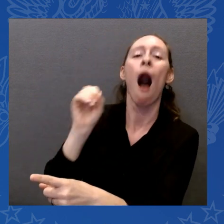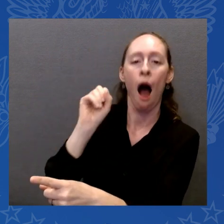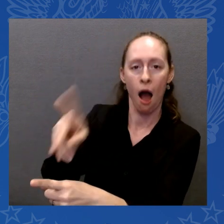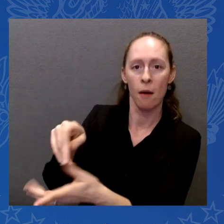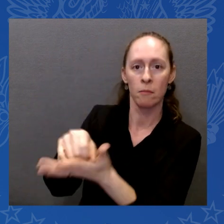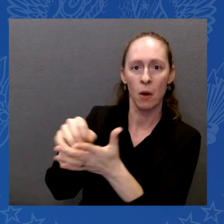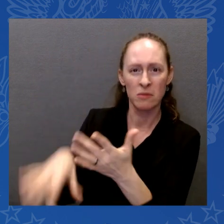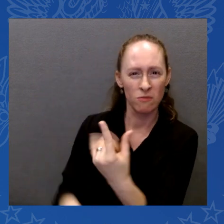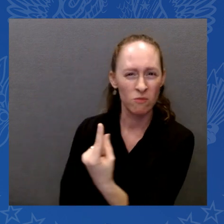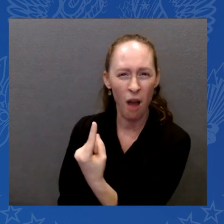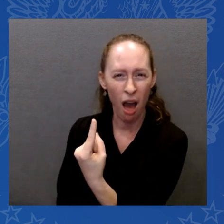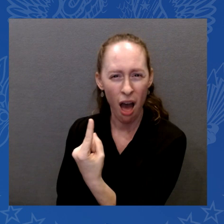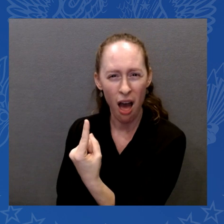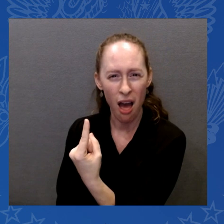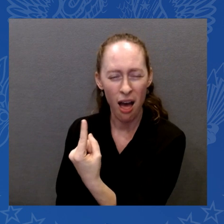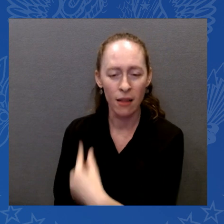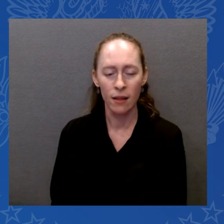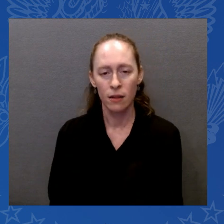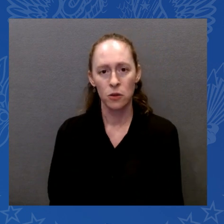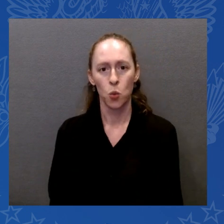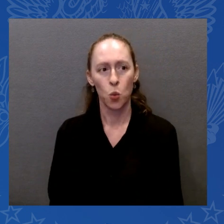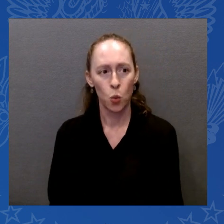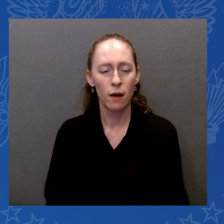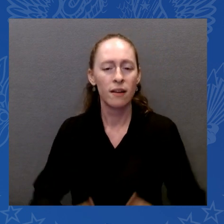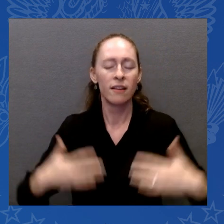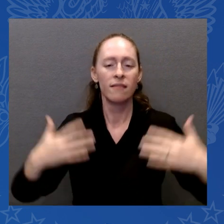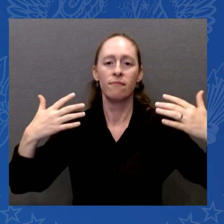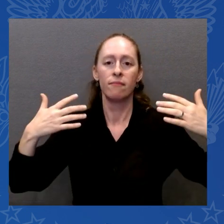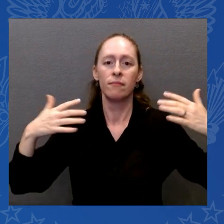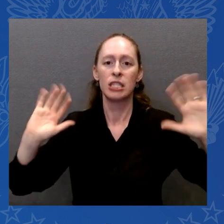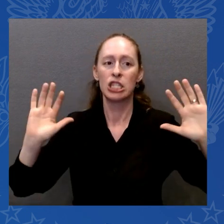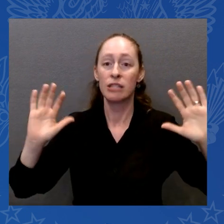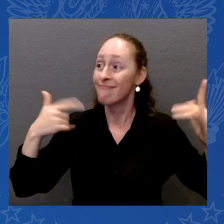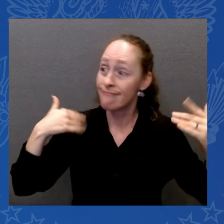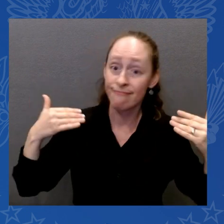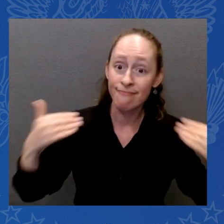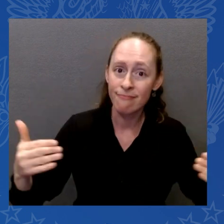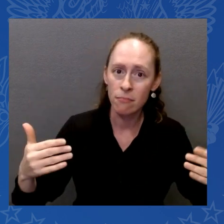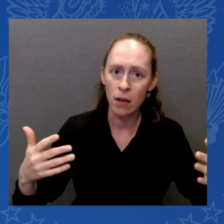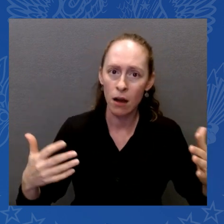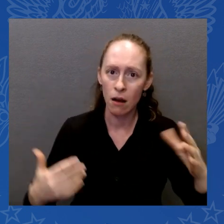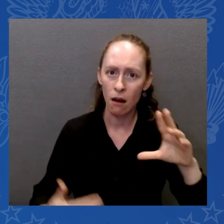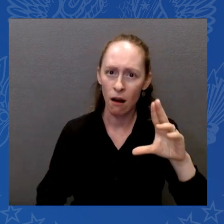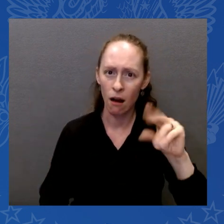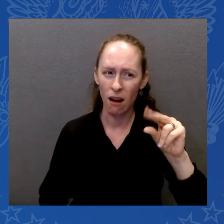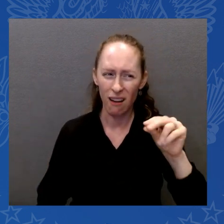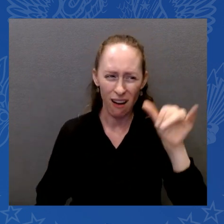developed through over a decade of formal education experience and commitment to make those kinds